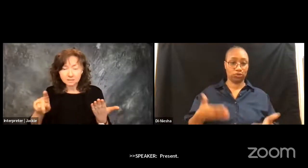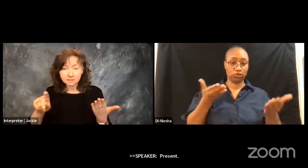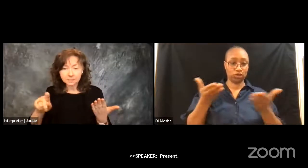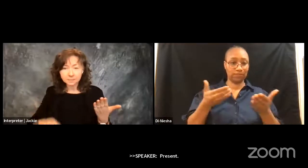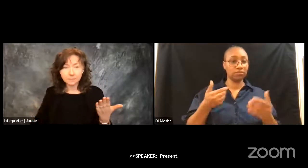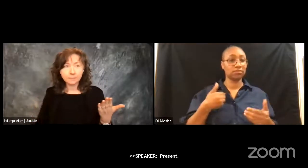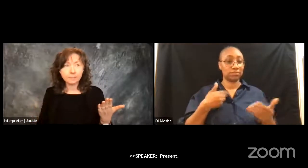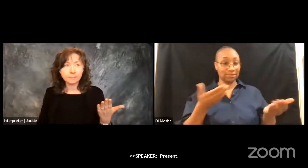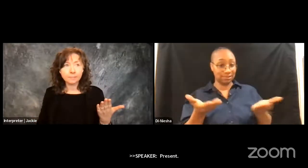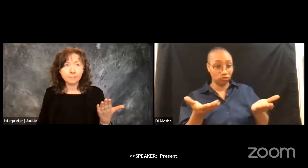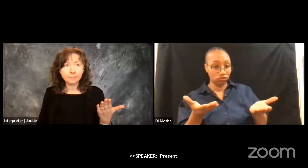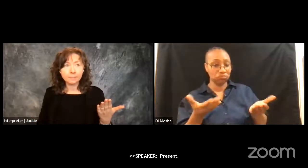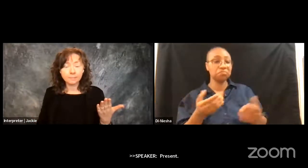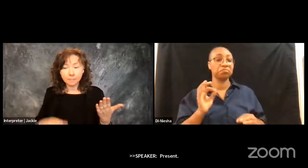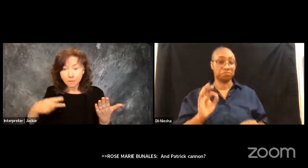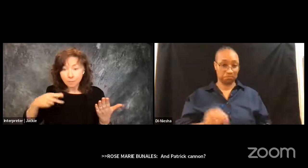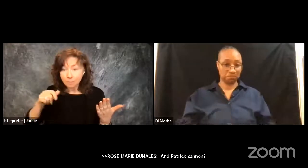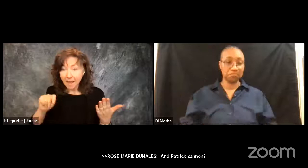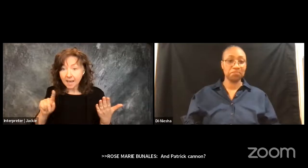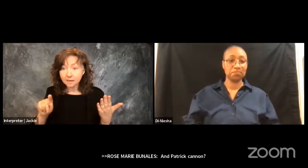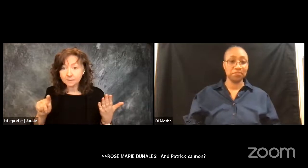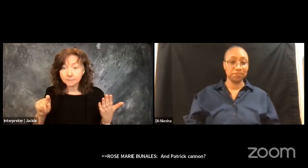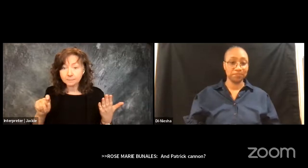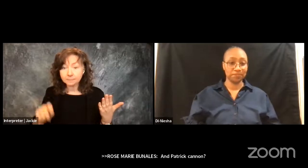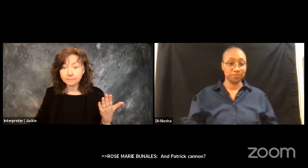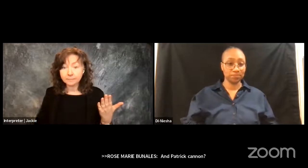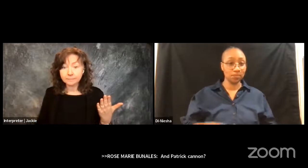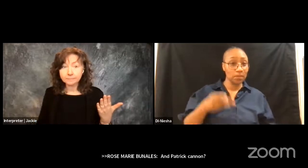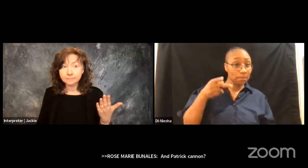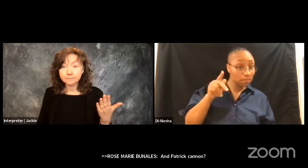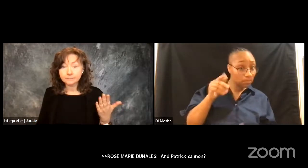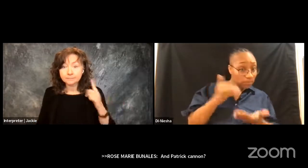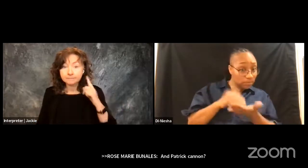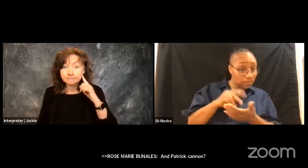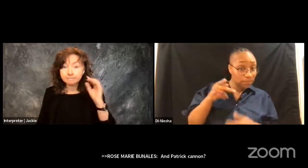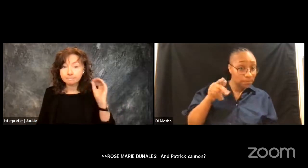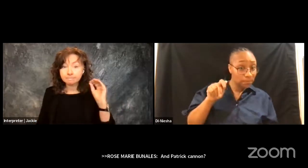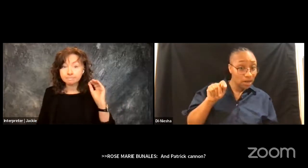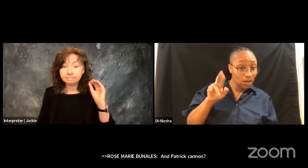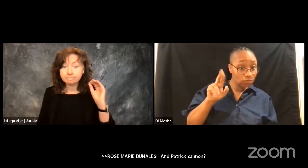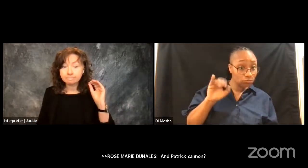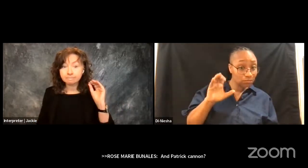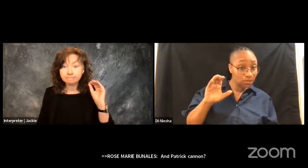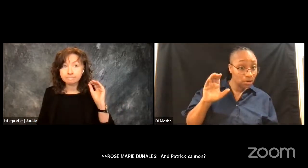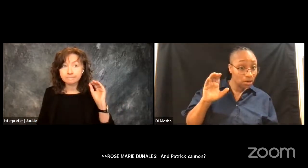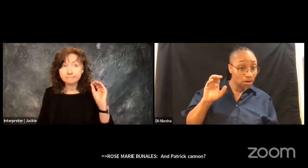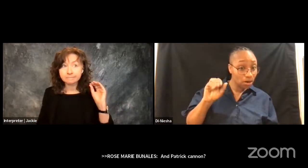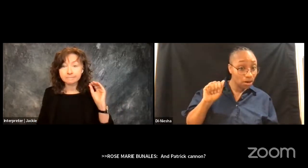[NO RESPONSE] >> ROSE MARIE BUNALES: Ladies and gentlemen,